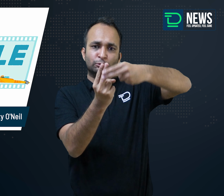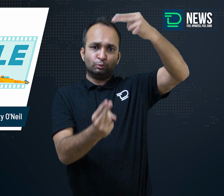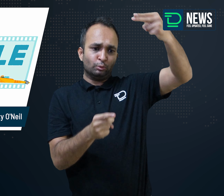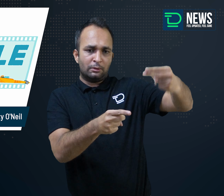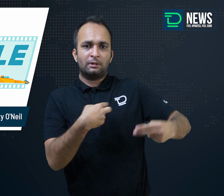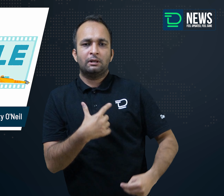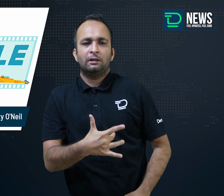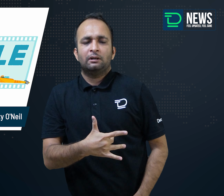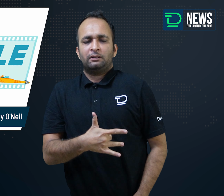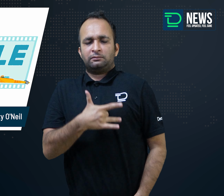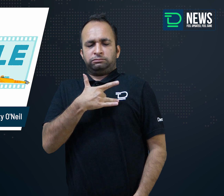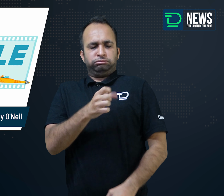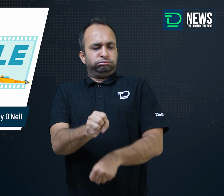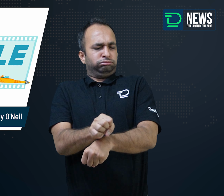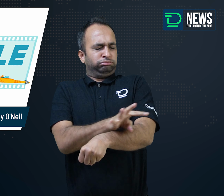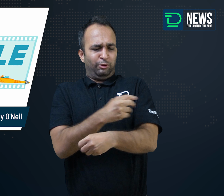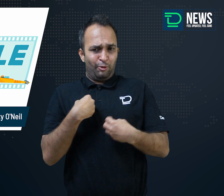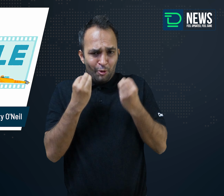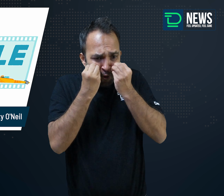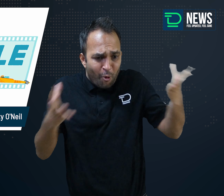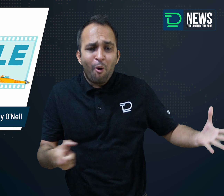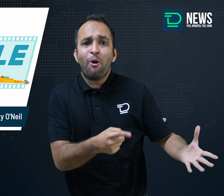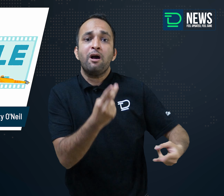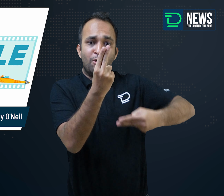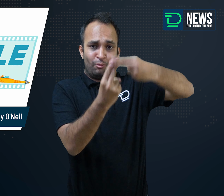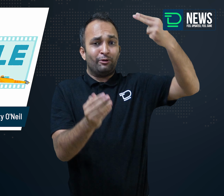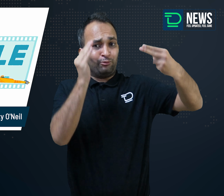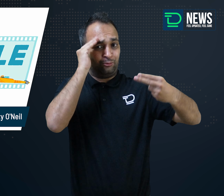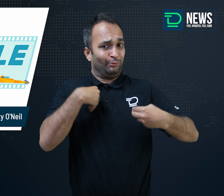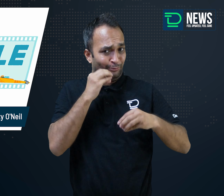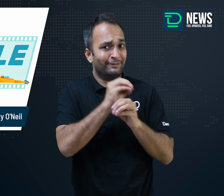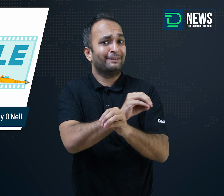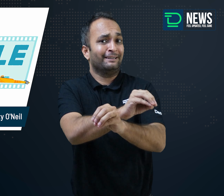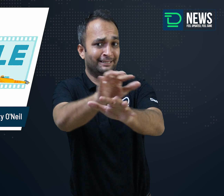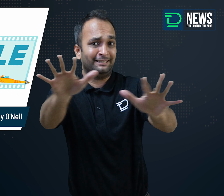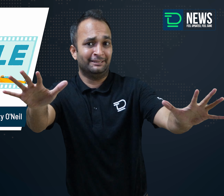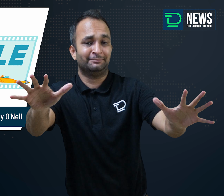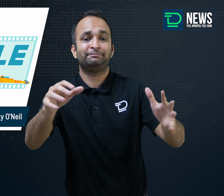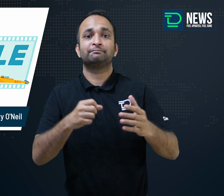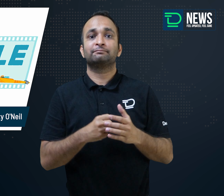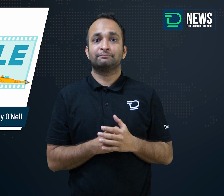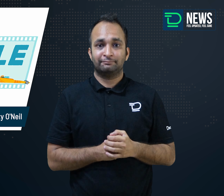I went through simply but I was shocked.